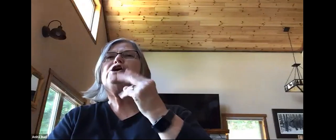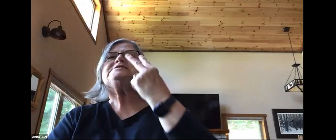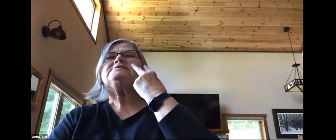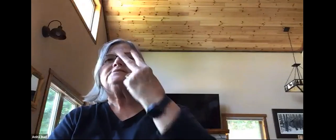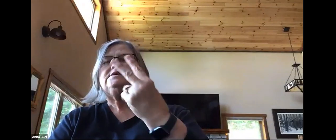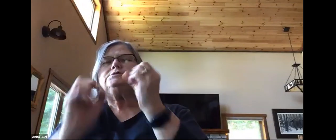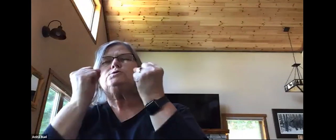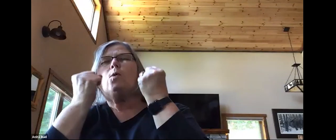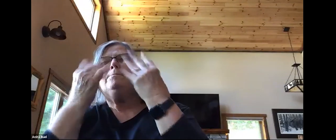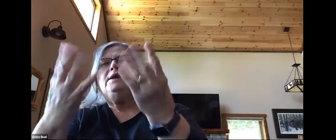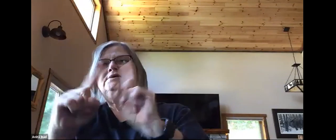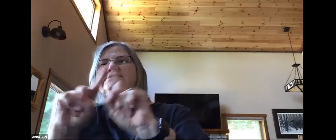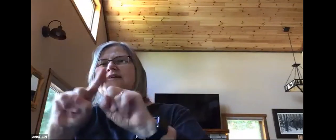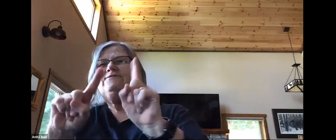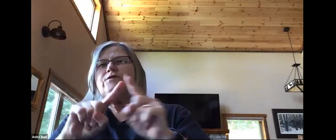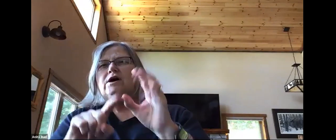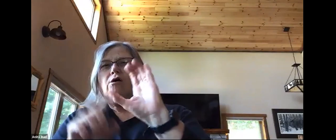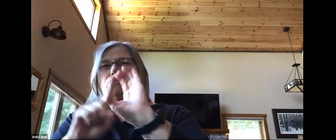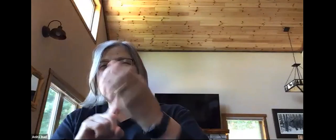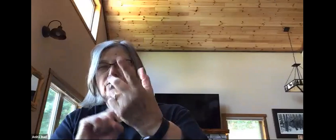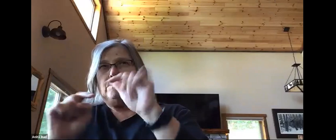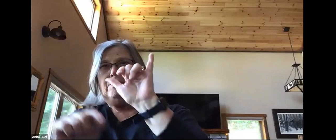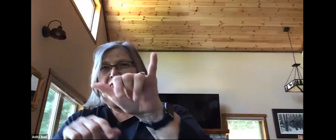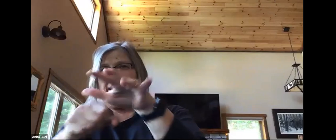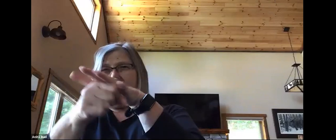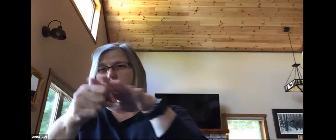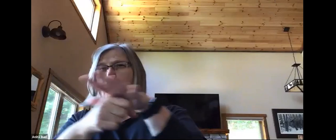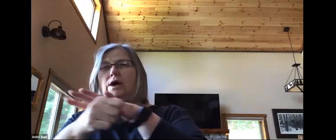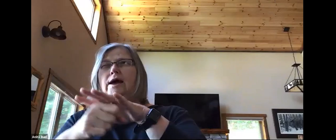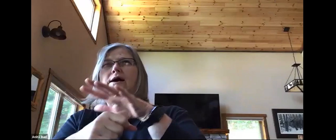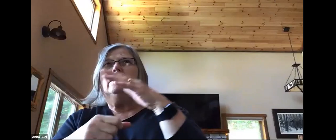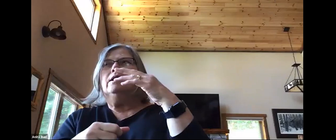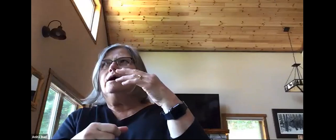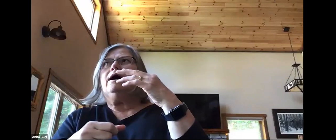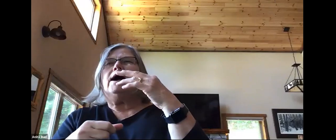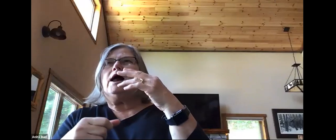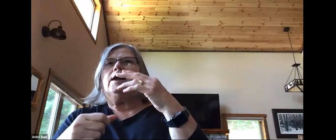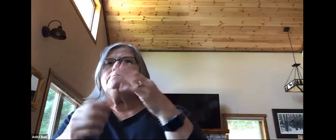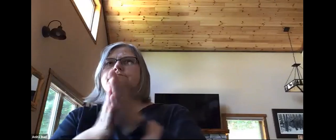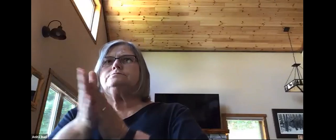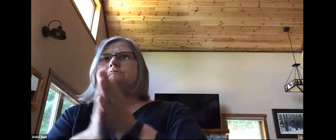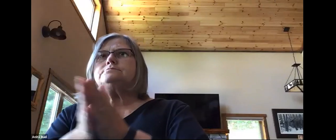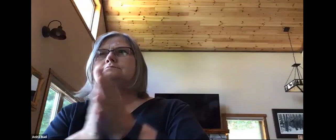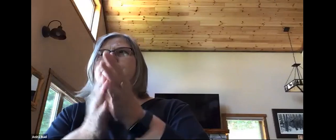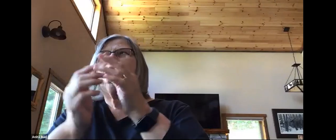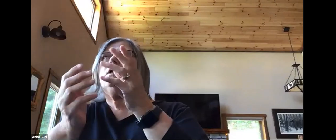it was an incredible experience to see so much diversity and culture in that particular location.